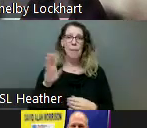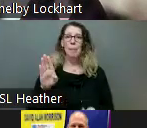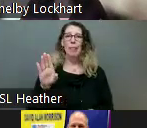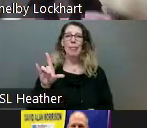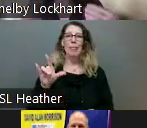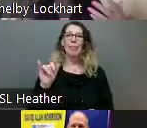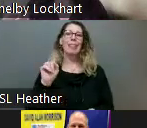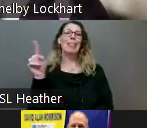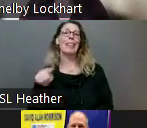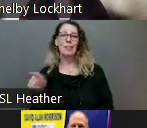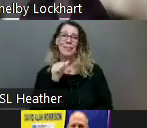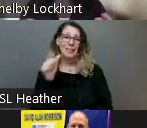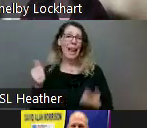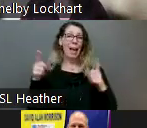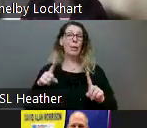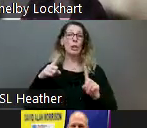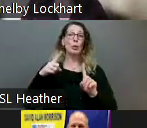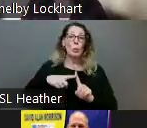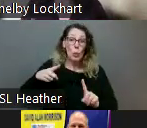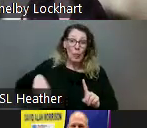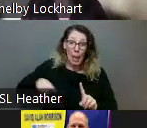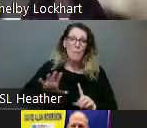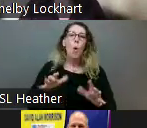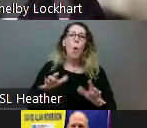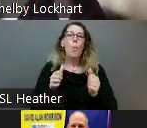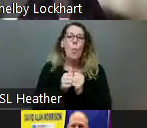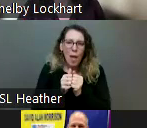is not happening to them, it's happening with them. You want to get their input.